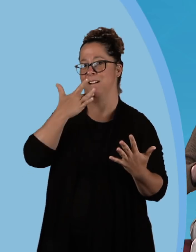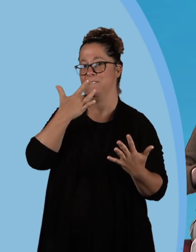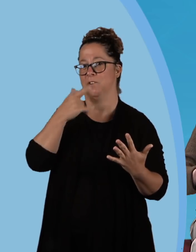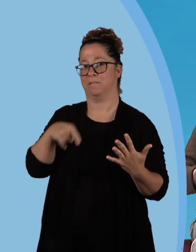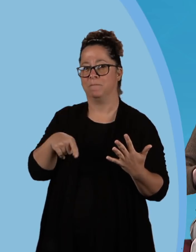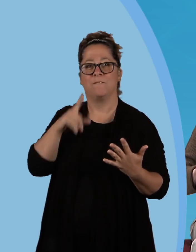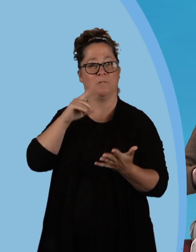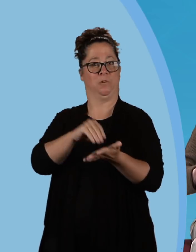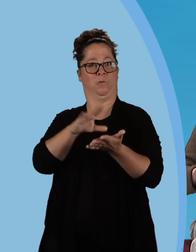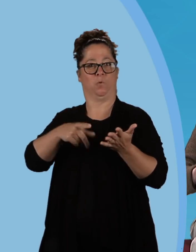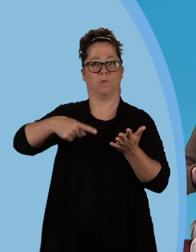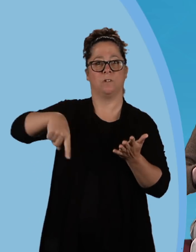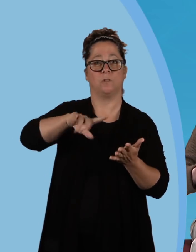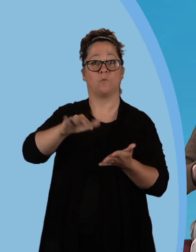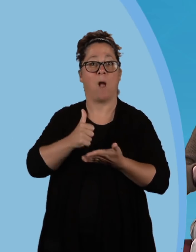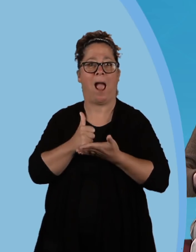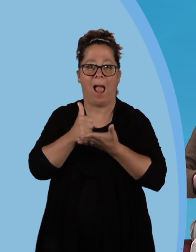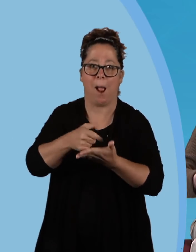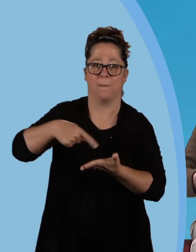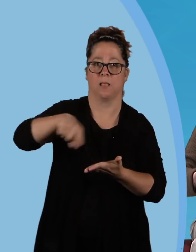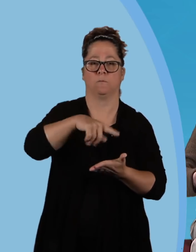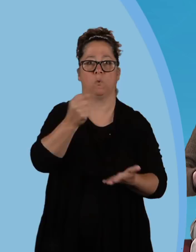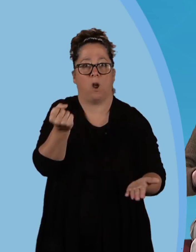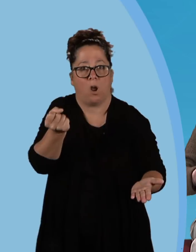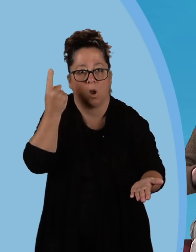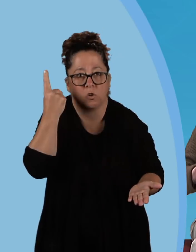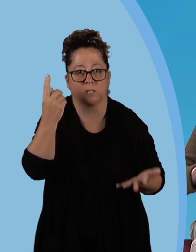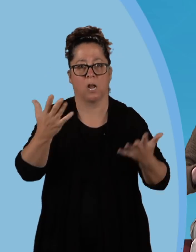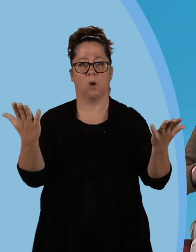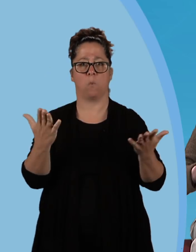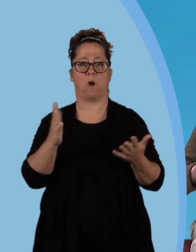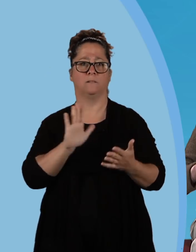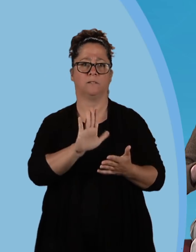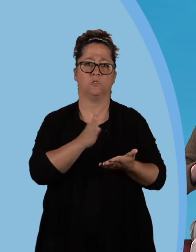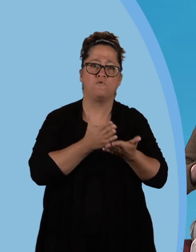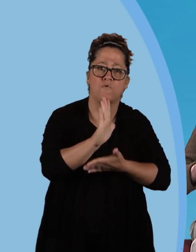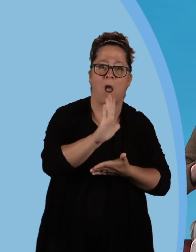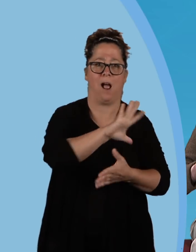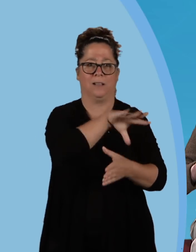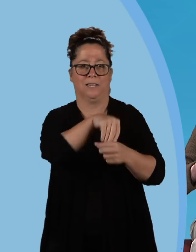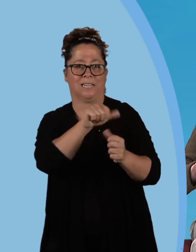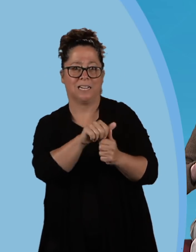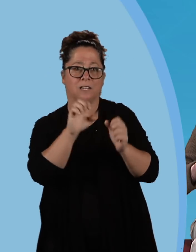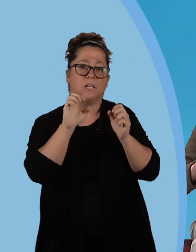One of my favorites is a tip sheet for the students that really helps them understand what rights